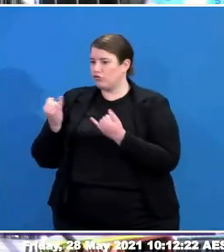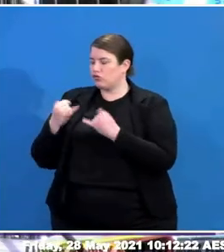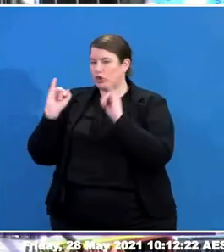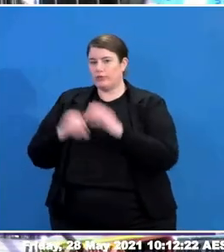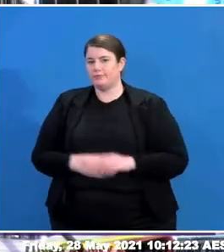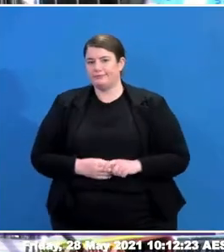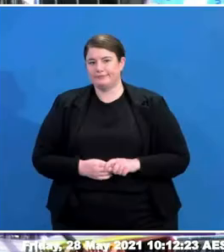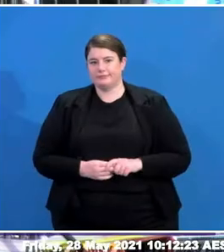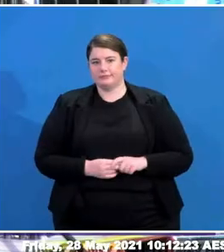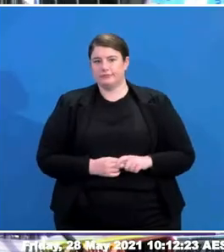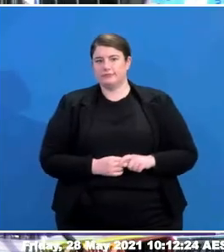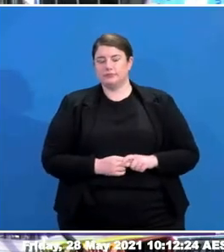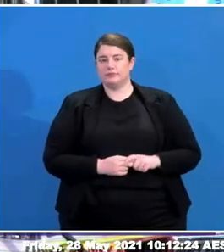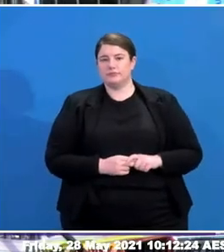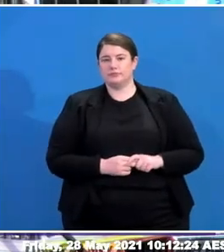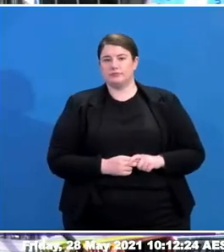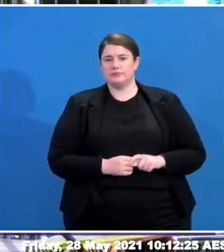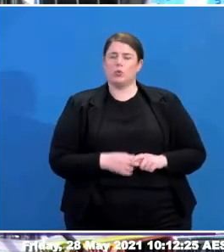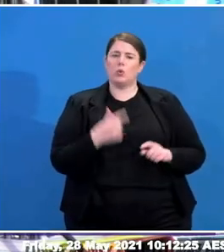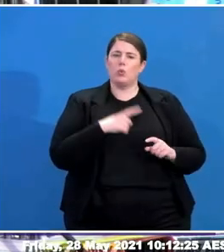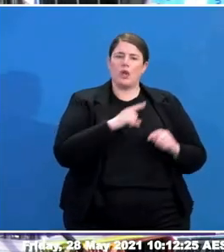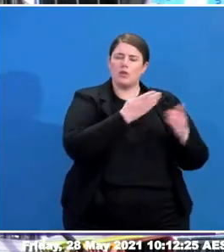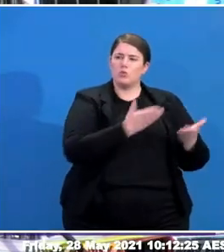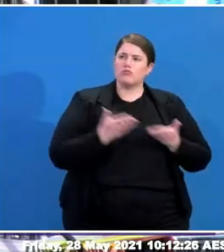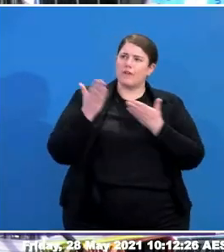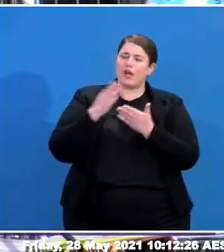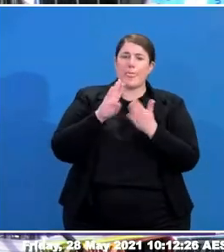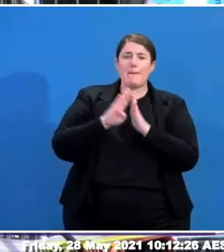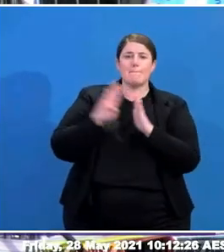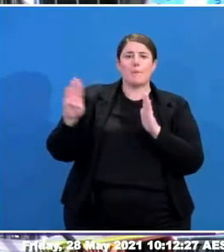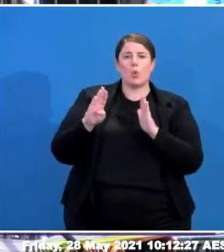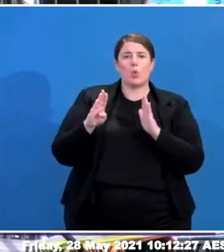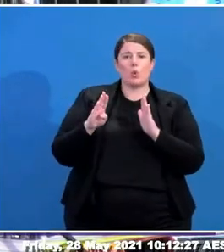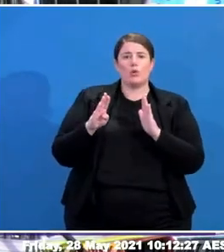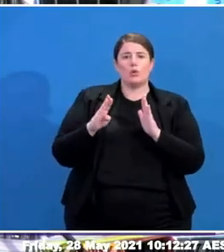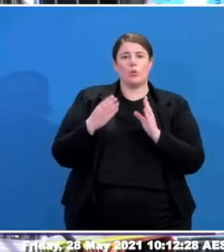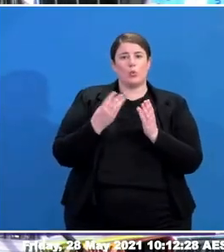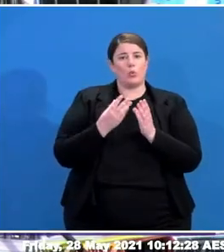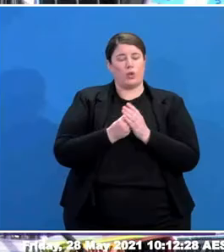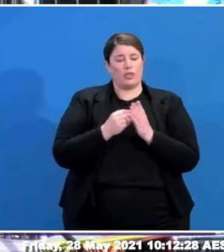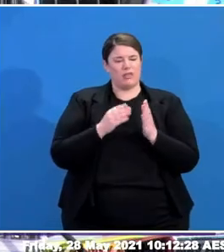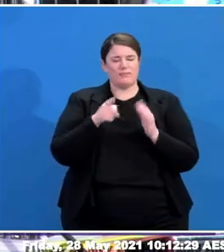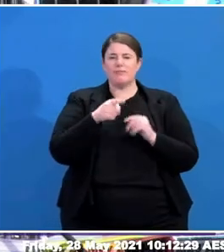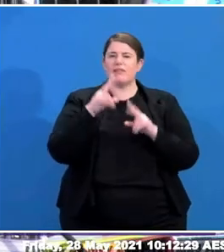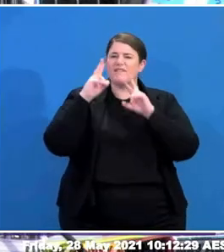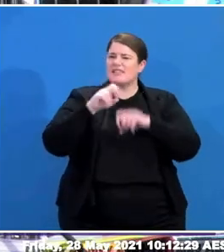Why didn't you provide the Board with a copy of Ms Piaud's first